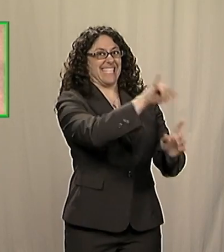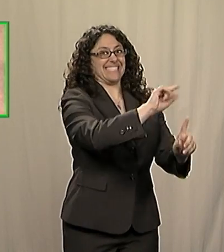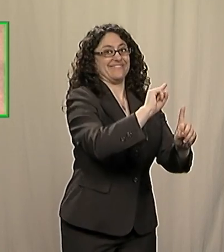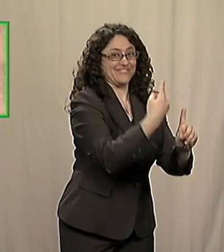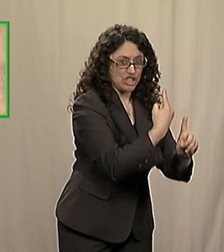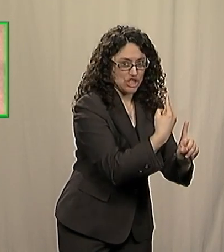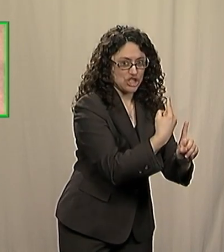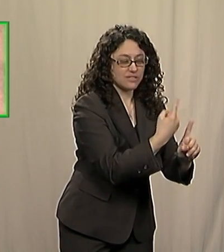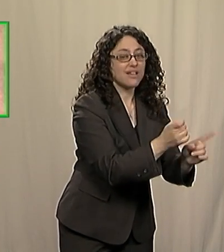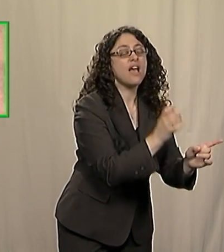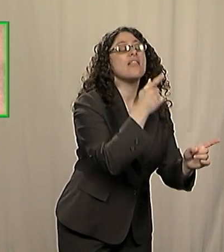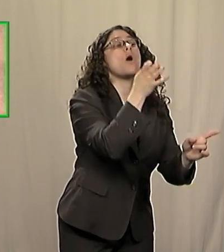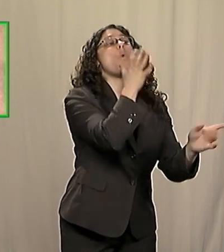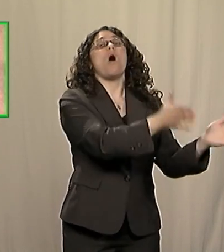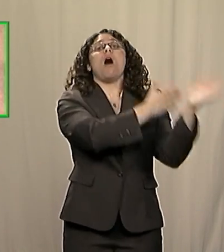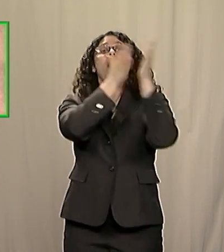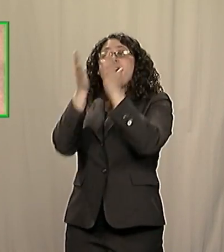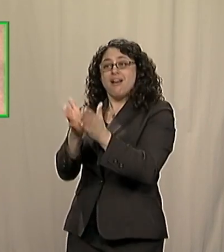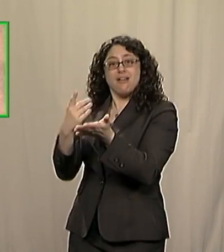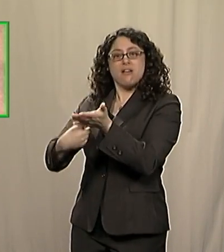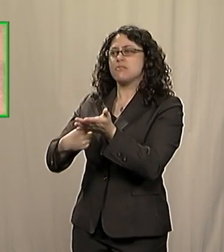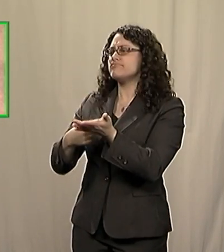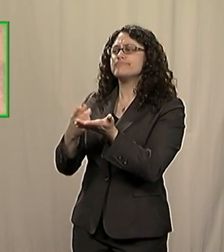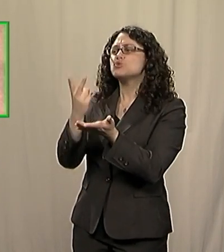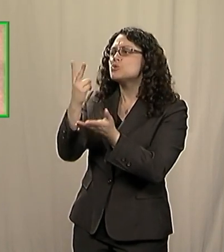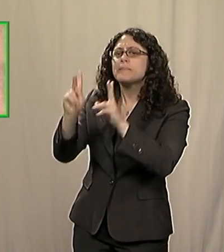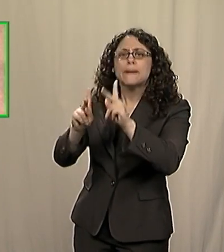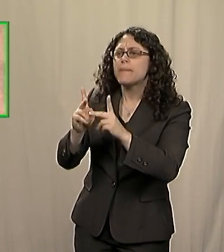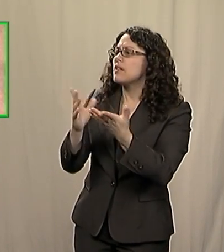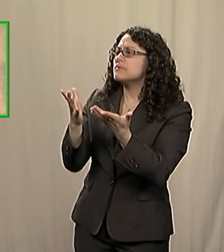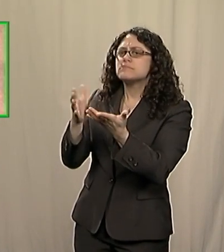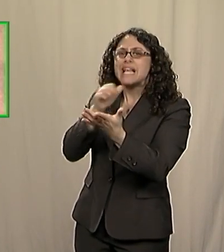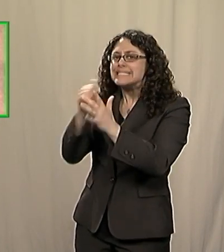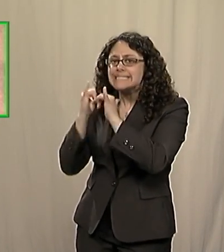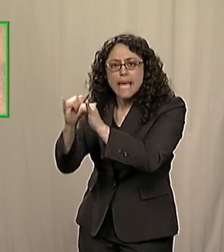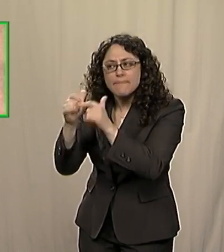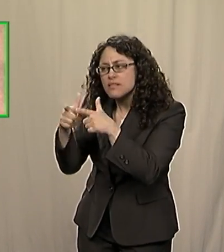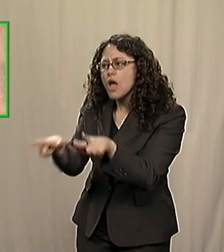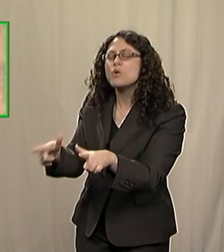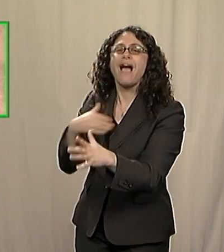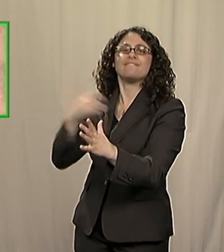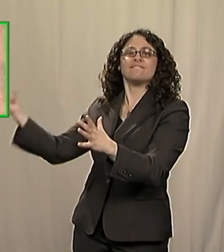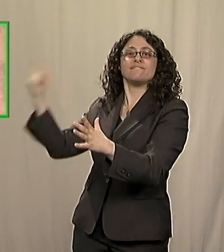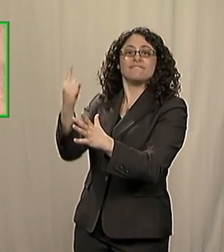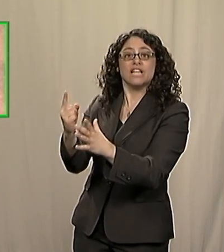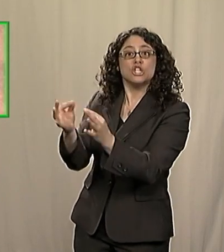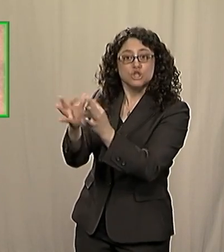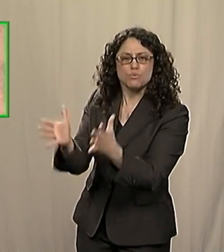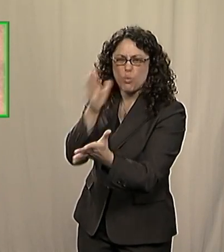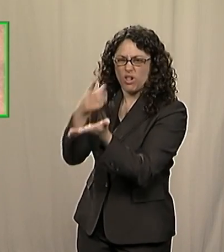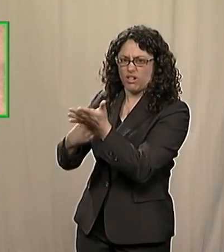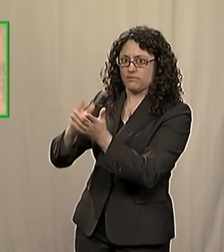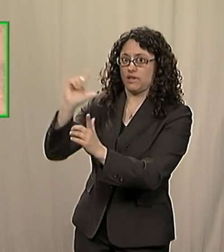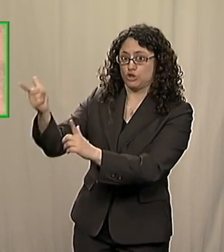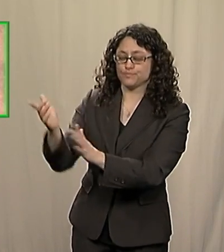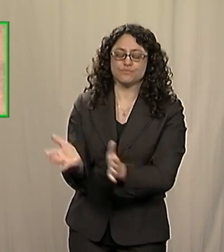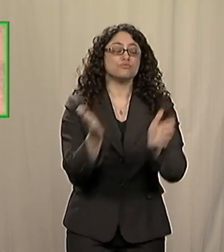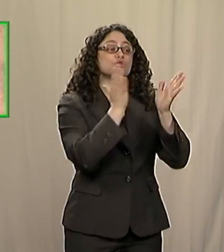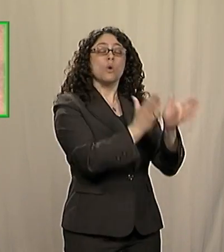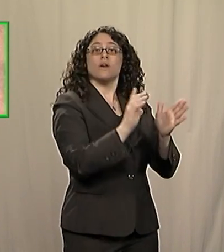when people don't share a language and are working with interpreters. One of the first principles, which will be familiar